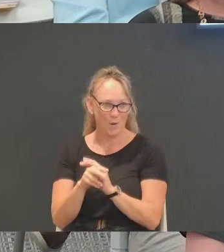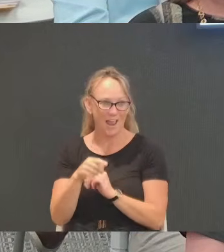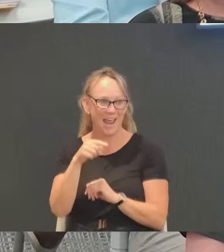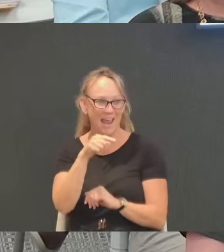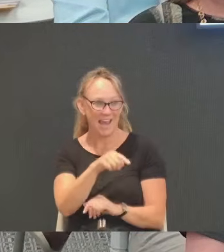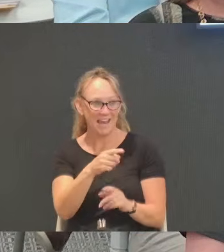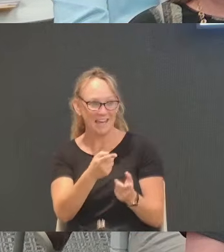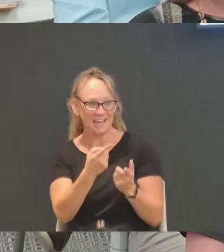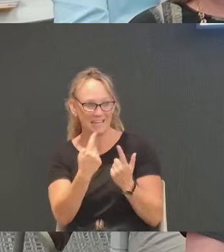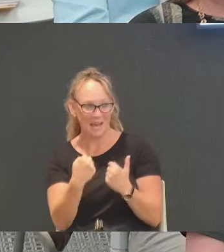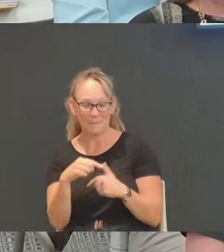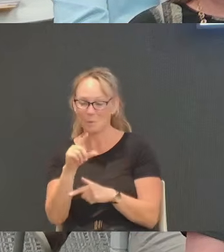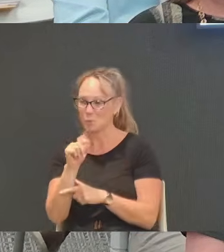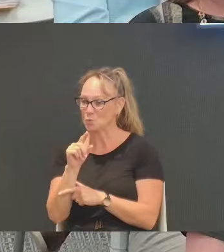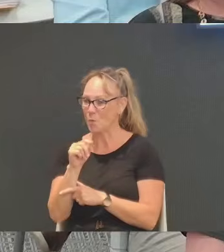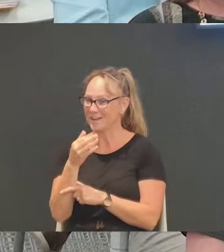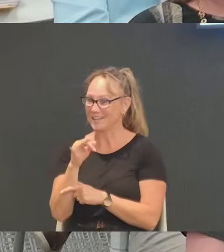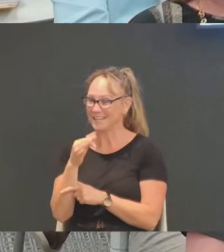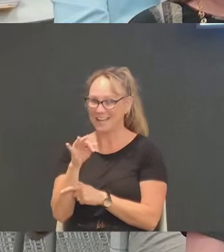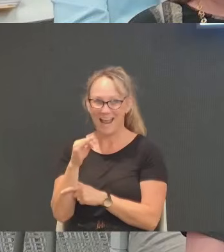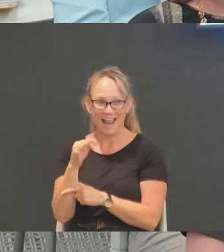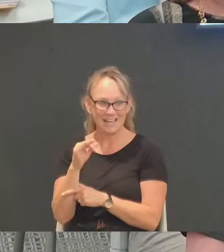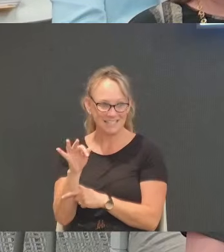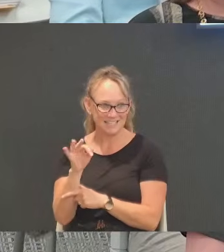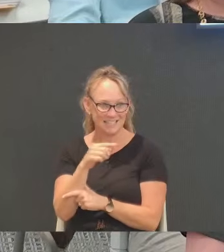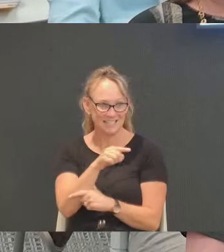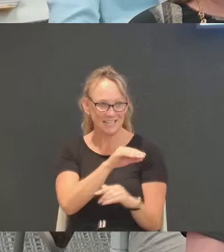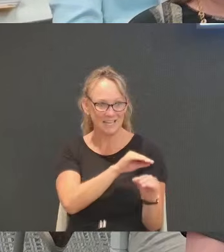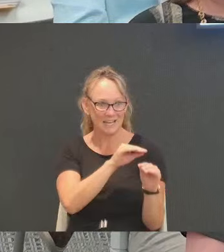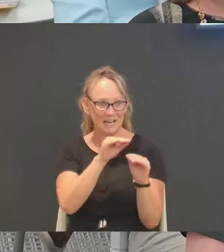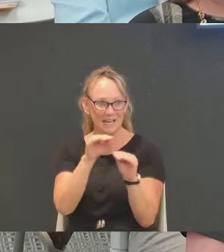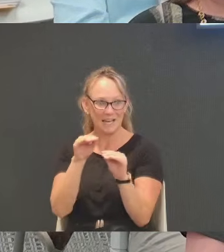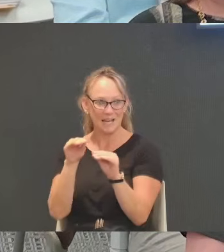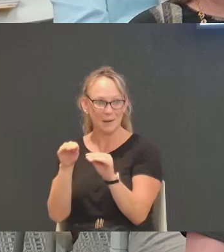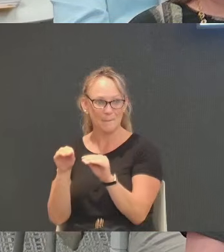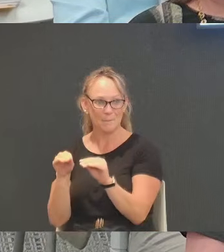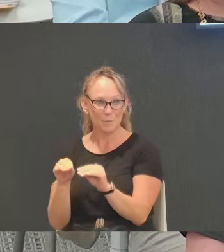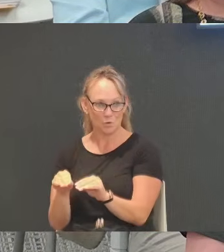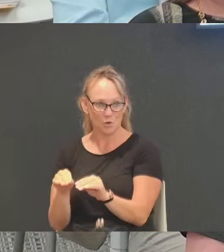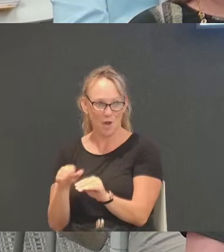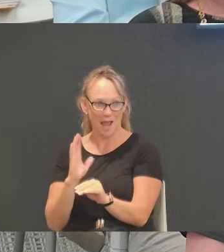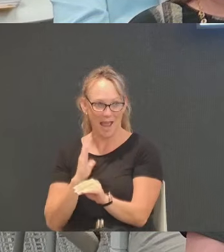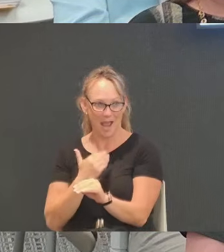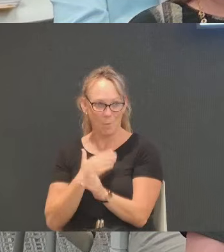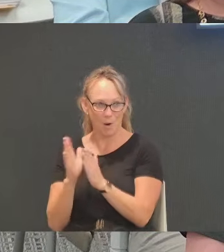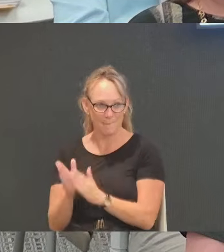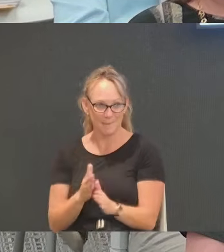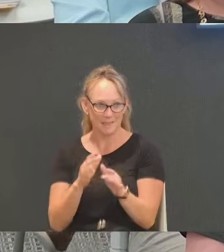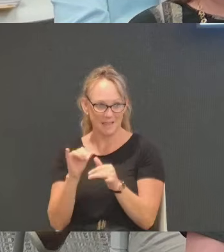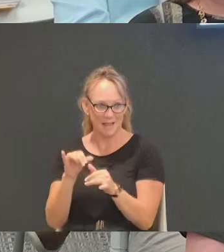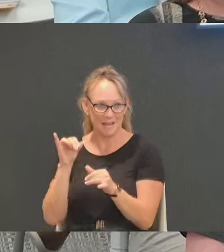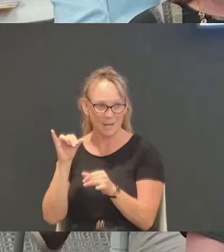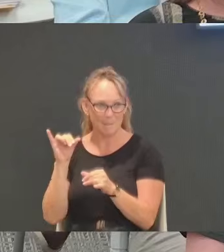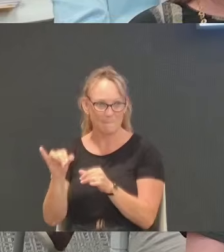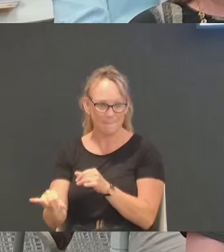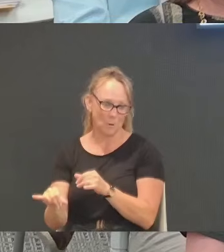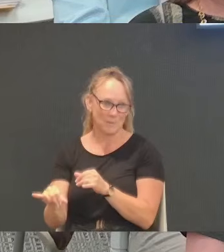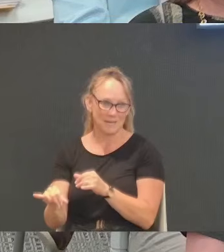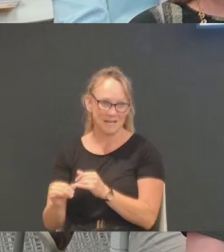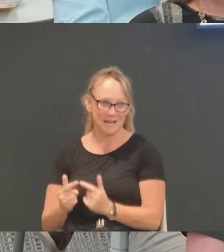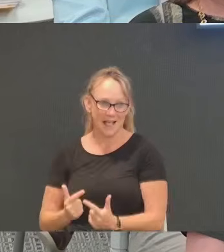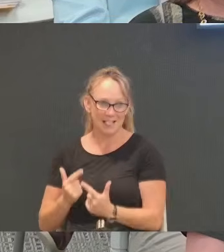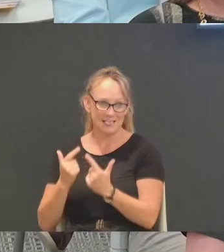2019. he did move into our per planned permanent living arrangement which is our PPLA legal status